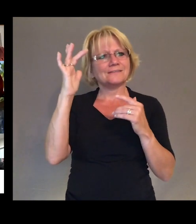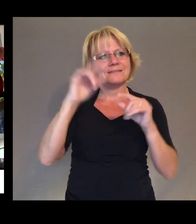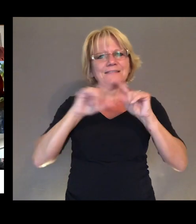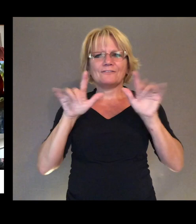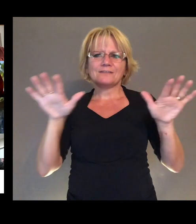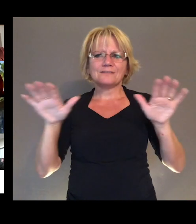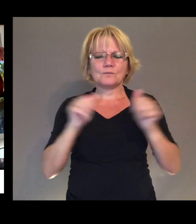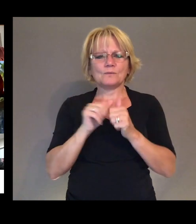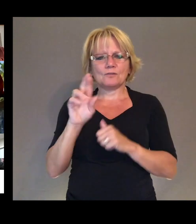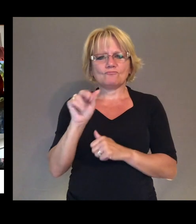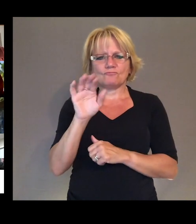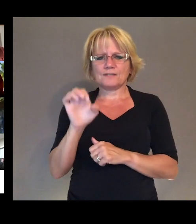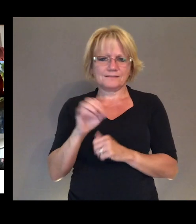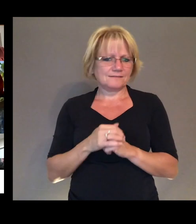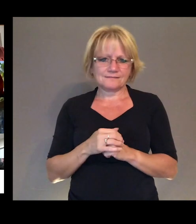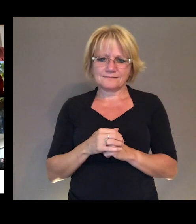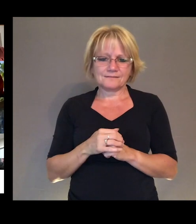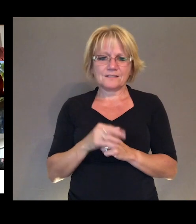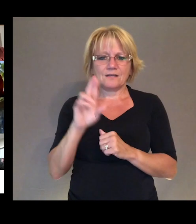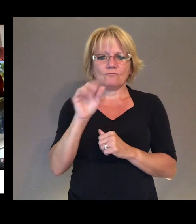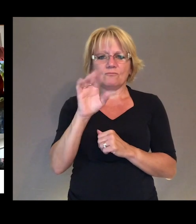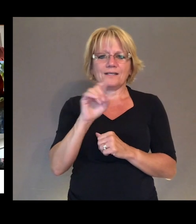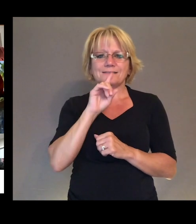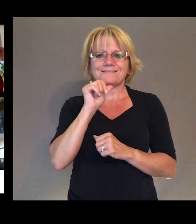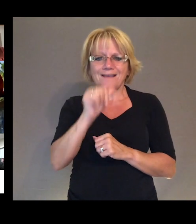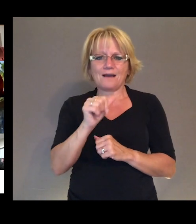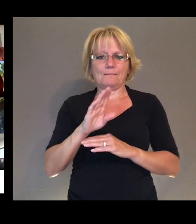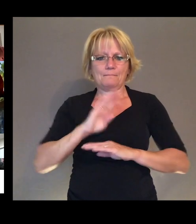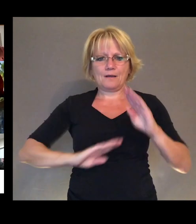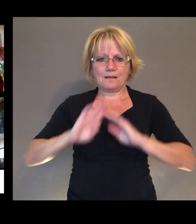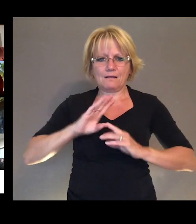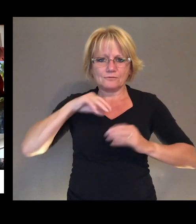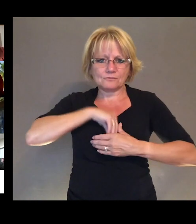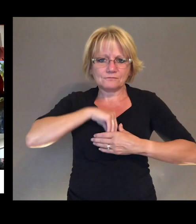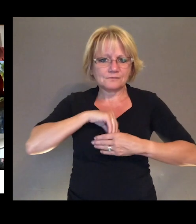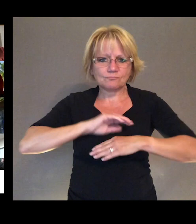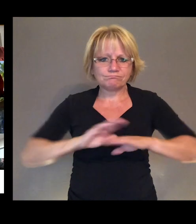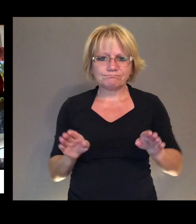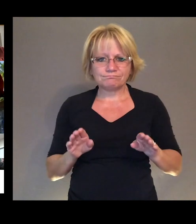Race intelligence is not biological. There's no, again, there's no differences between races,